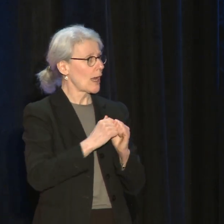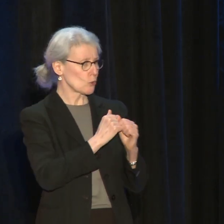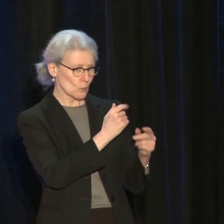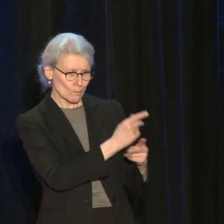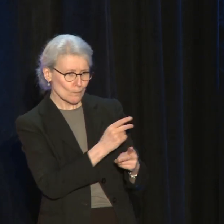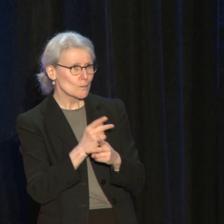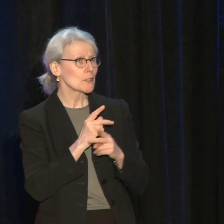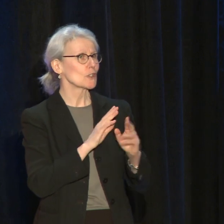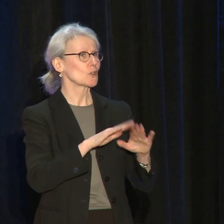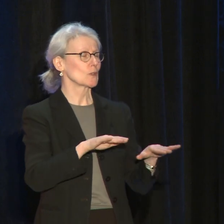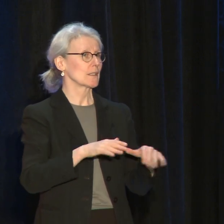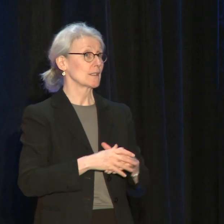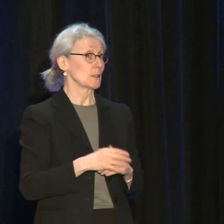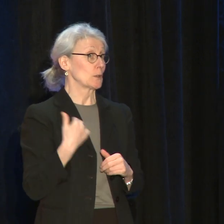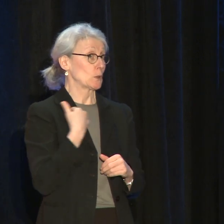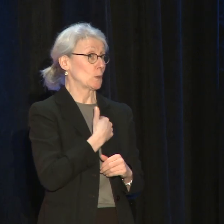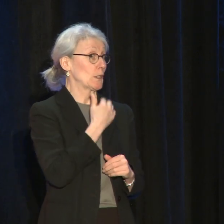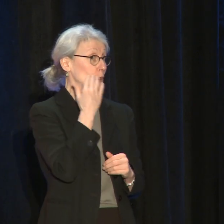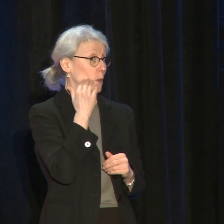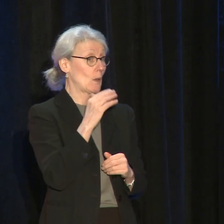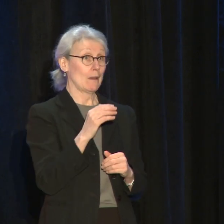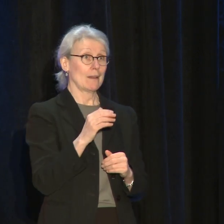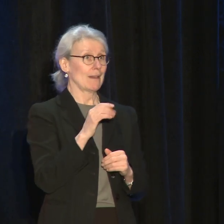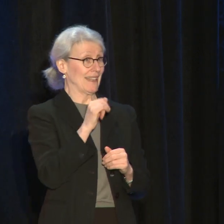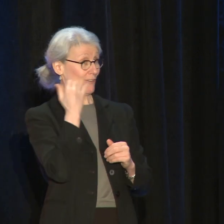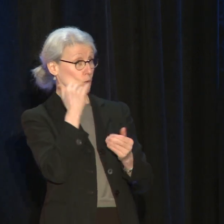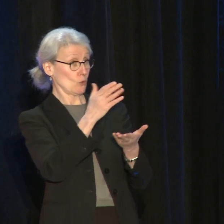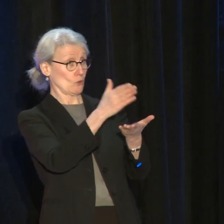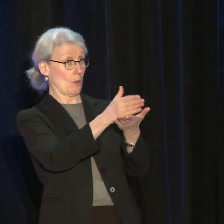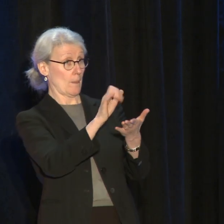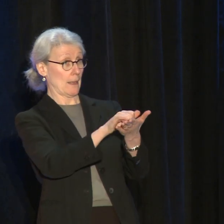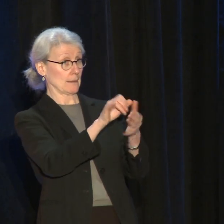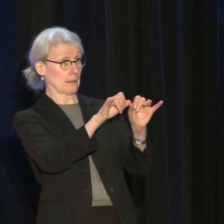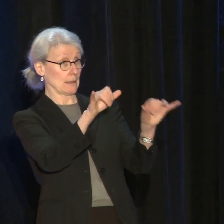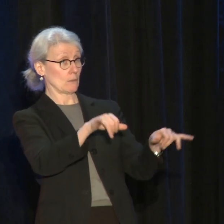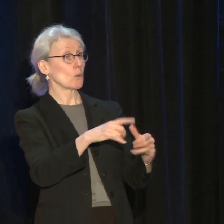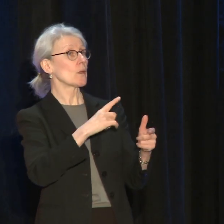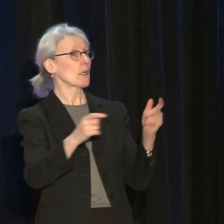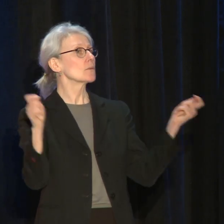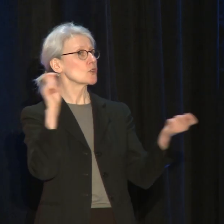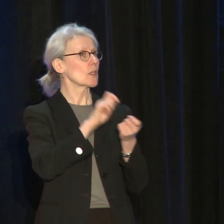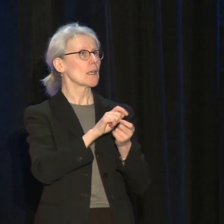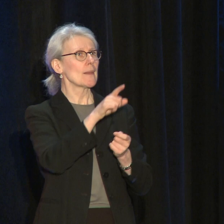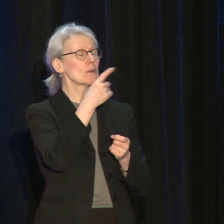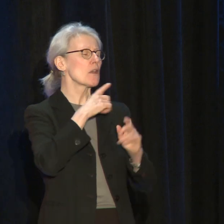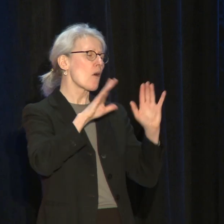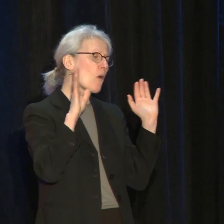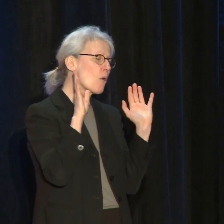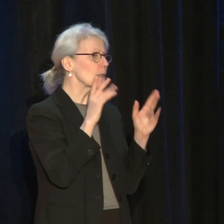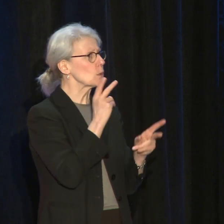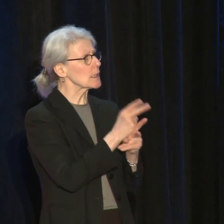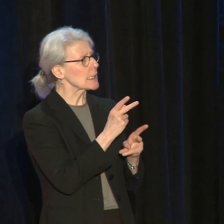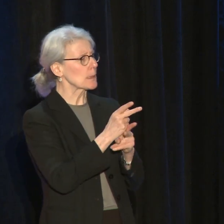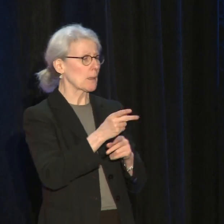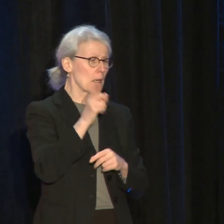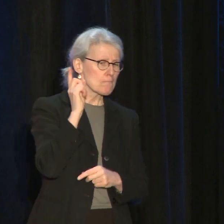why we know that abolition can work! People will say, "Well, we still need these punitive systems